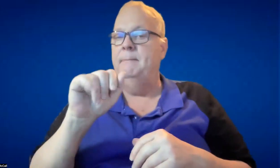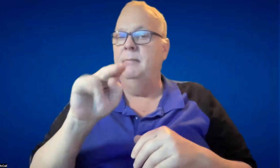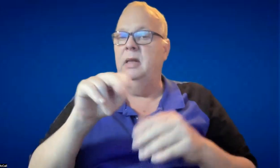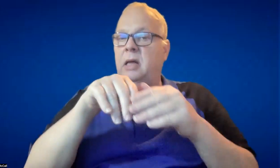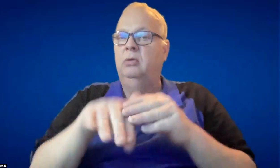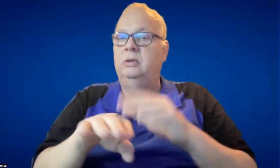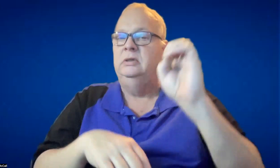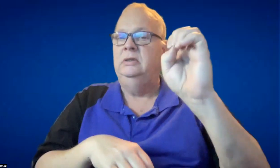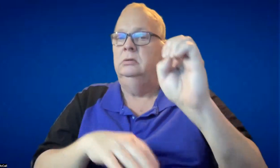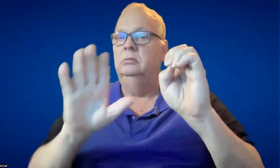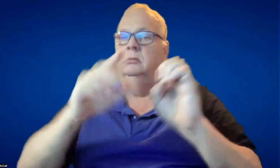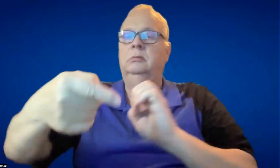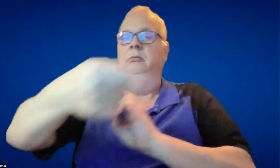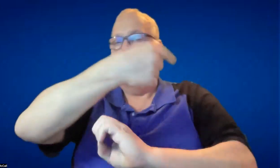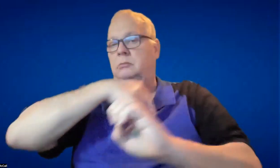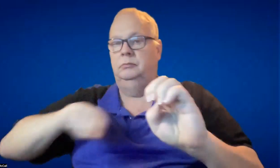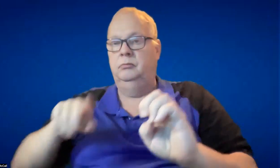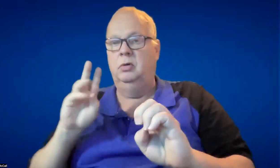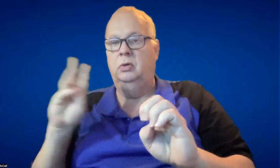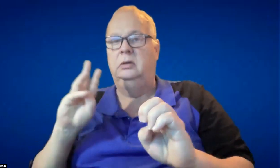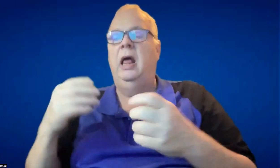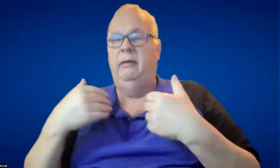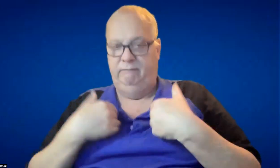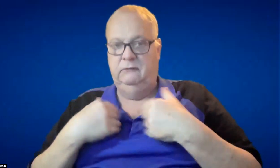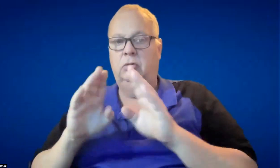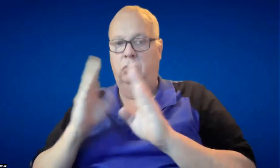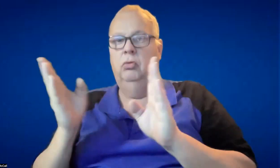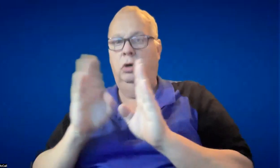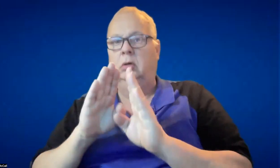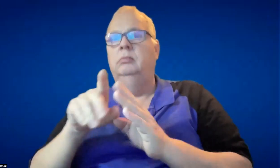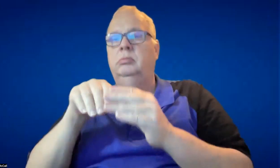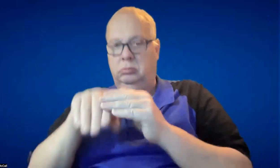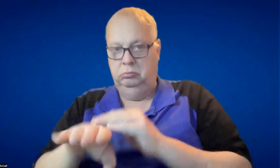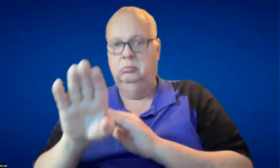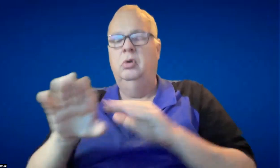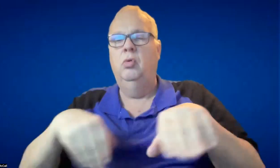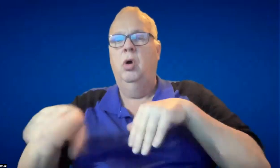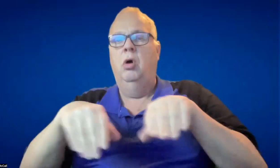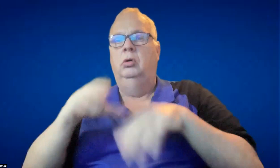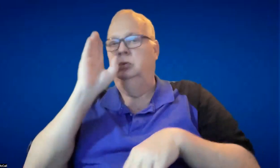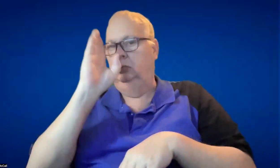The Main entrance is on the East, so go around to the West side. There is a door you can enter, walk straight down the hall